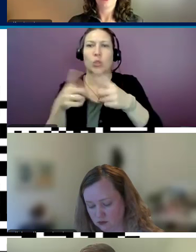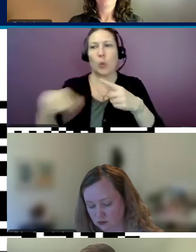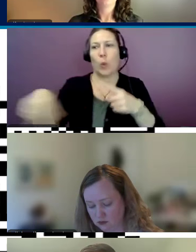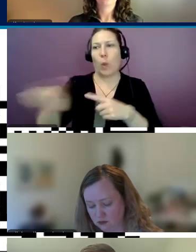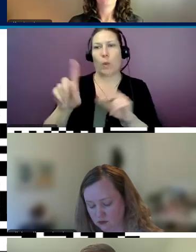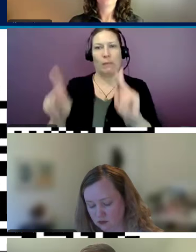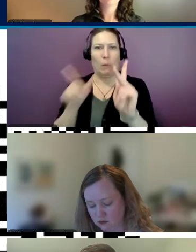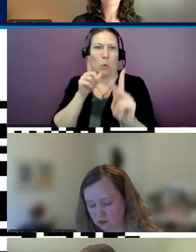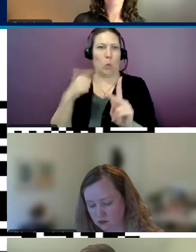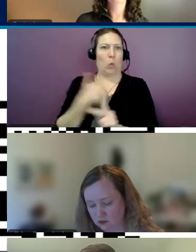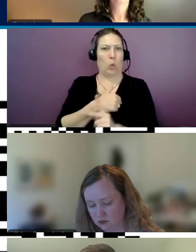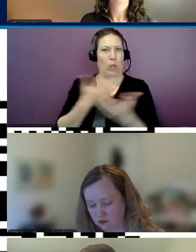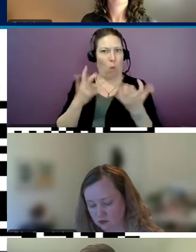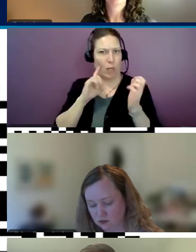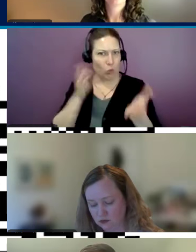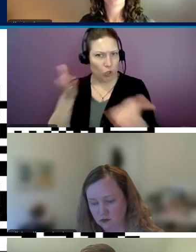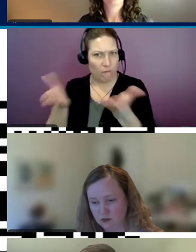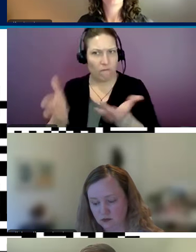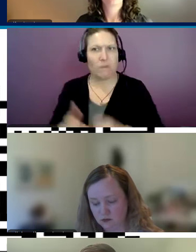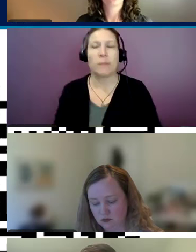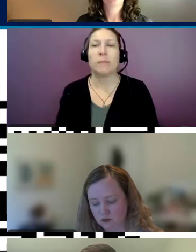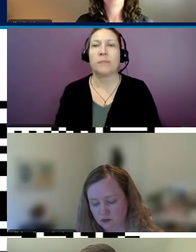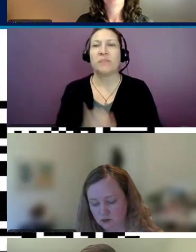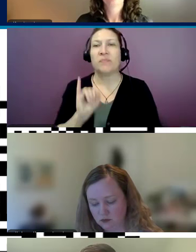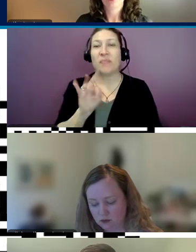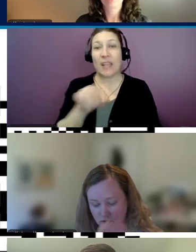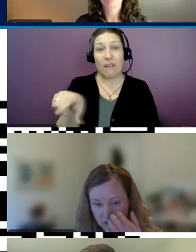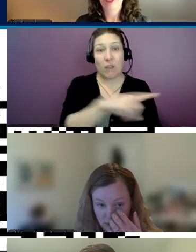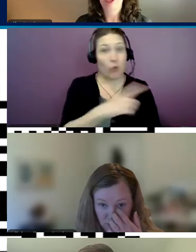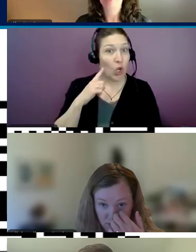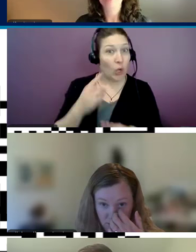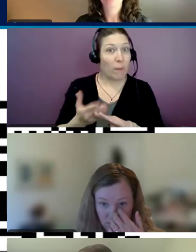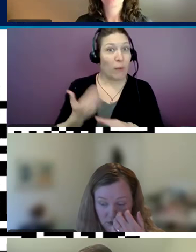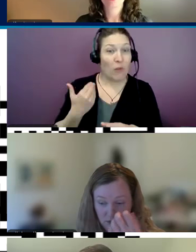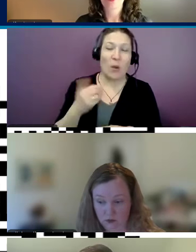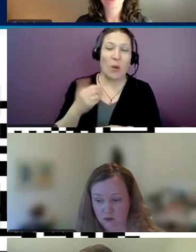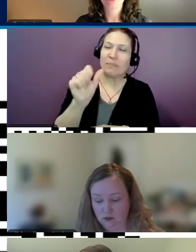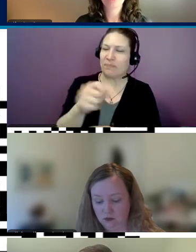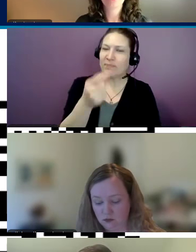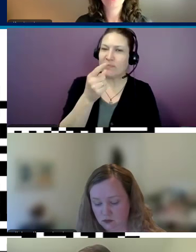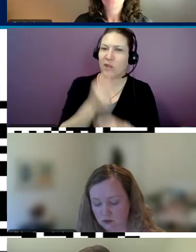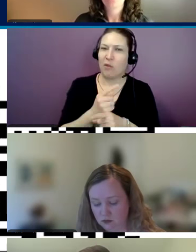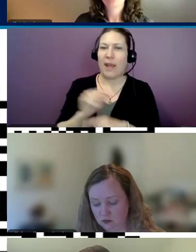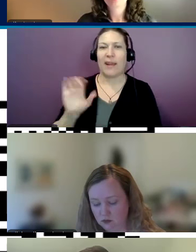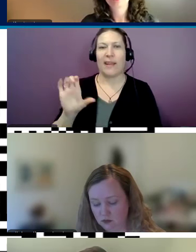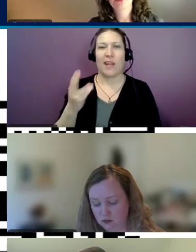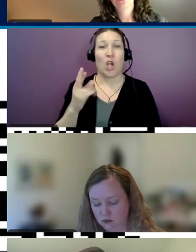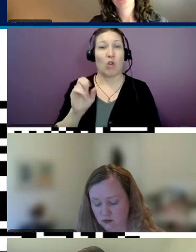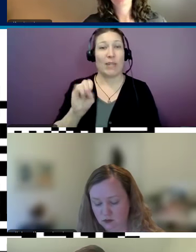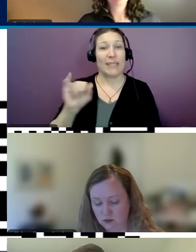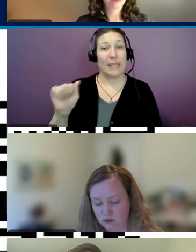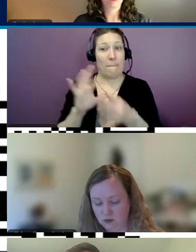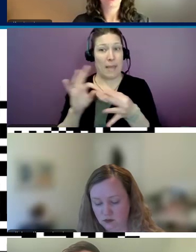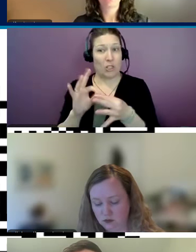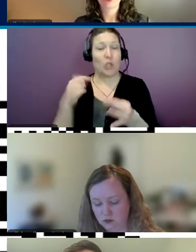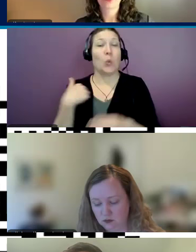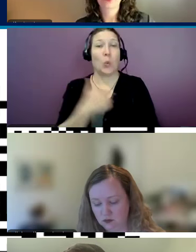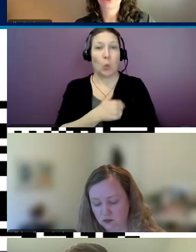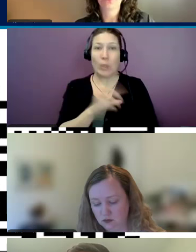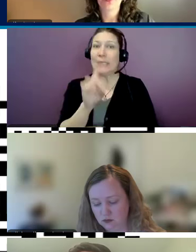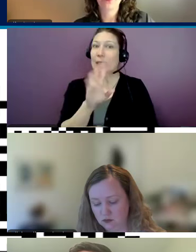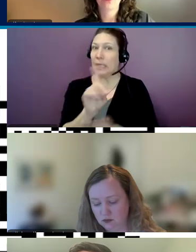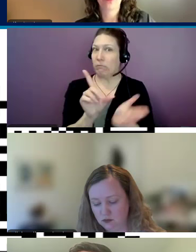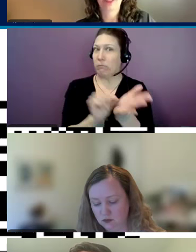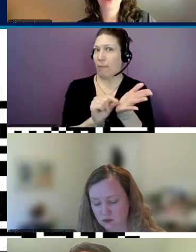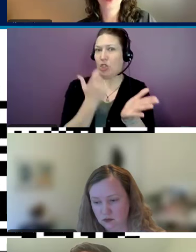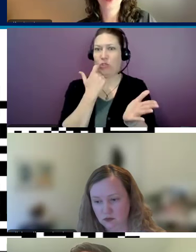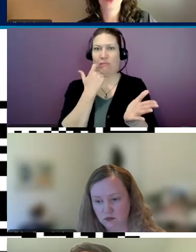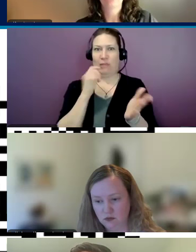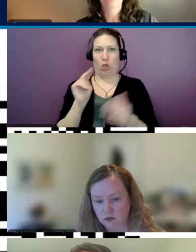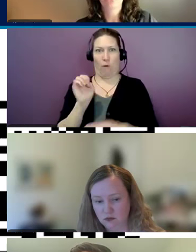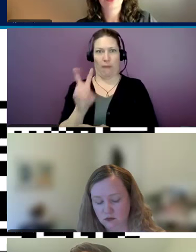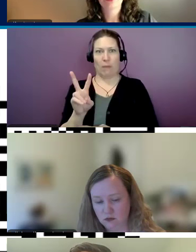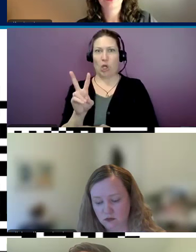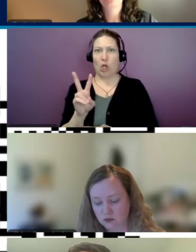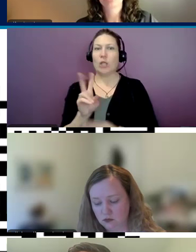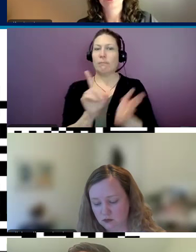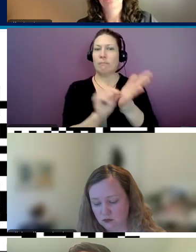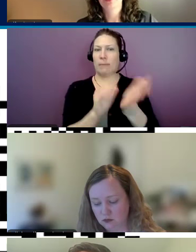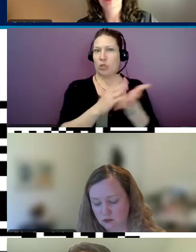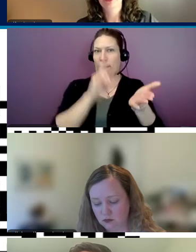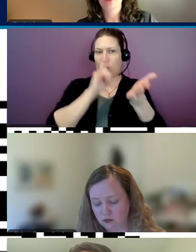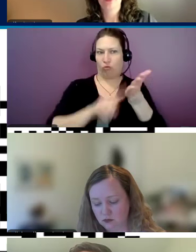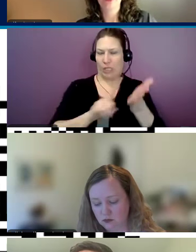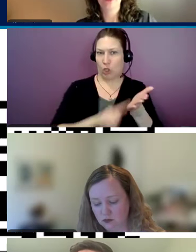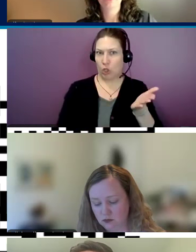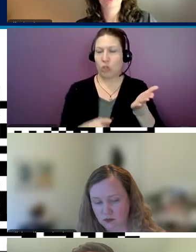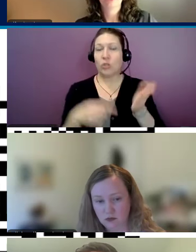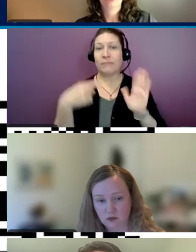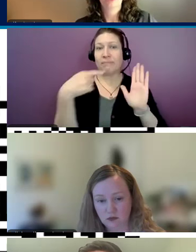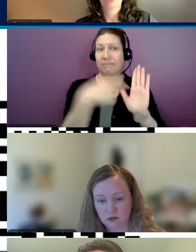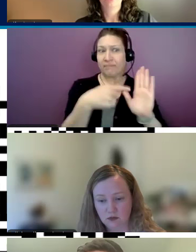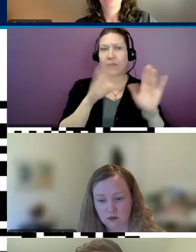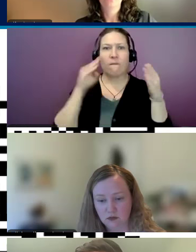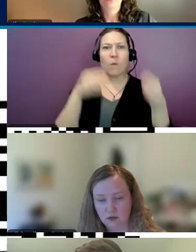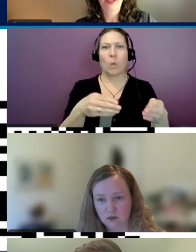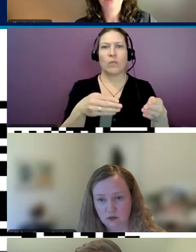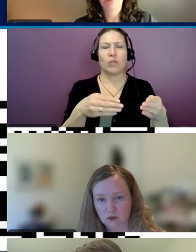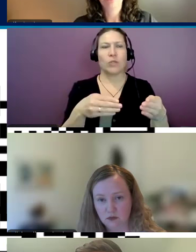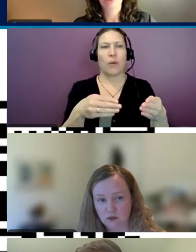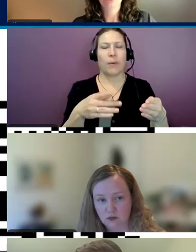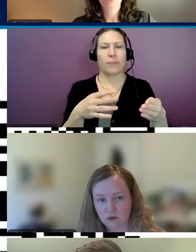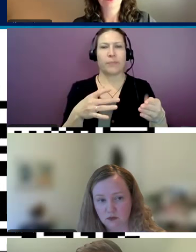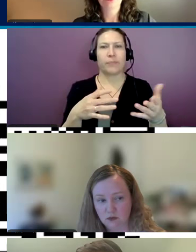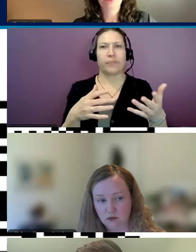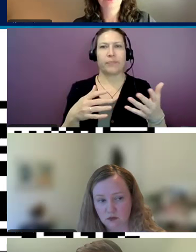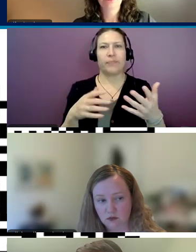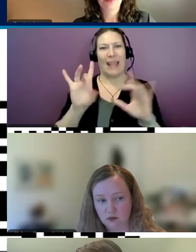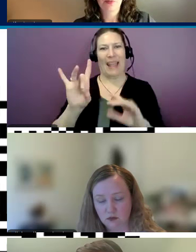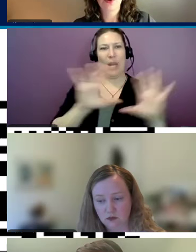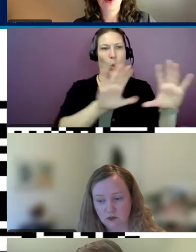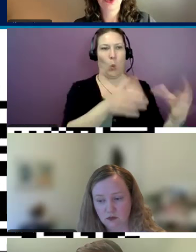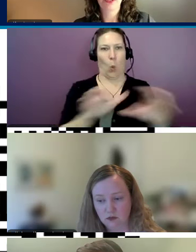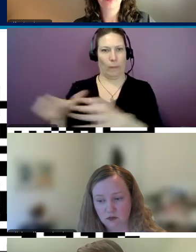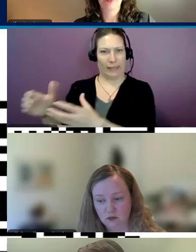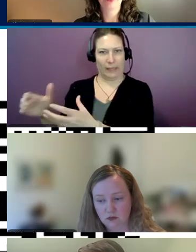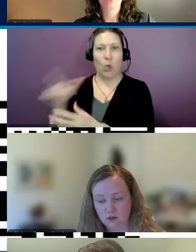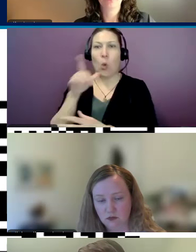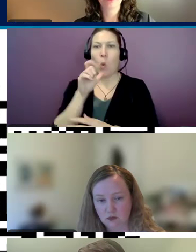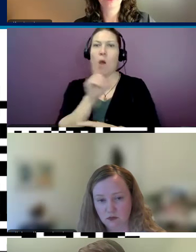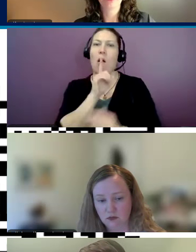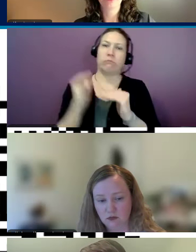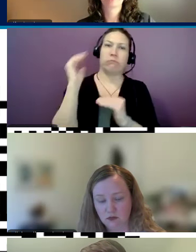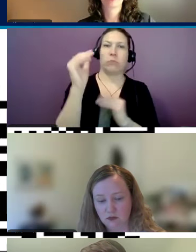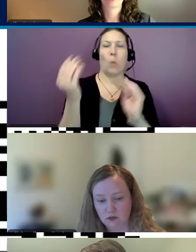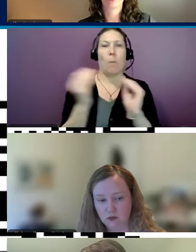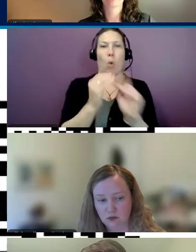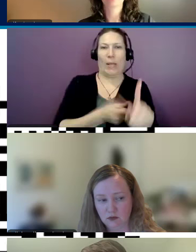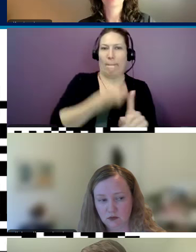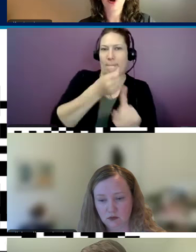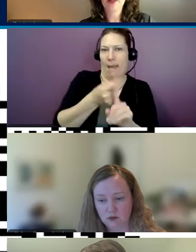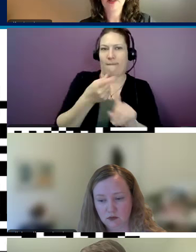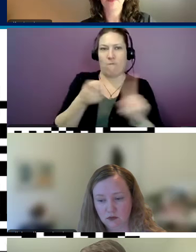And if this sounds like you've heard it before, you probably have, as Charissa mentioned. We released some really exciting research in November of last year that focused specifically on 8 populations disproportionately impacted by suicide.